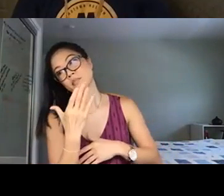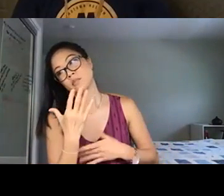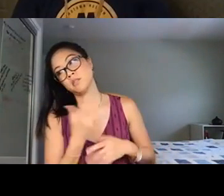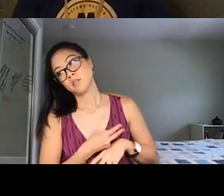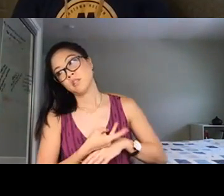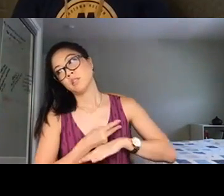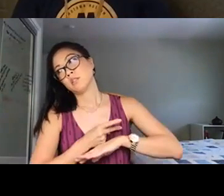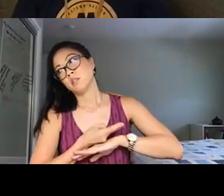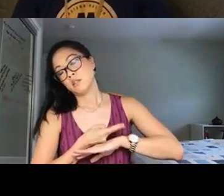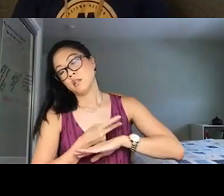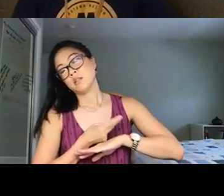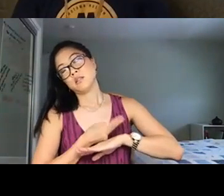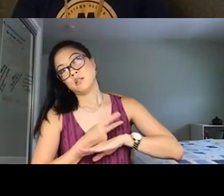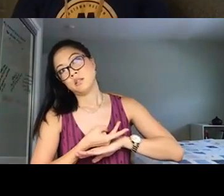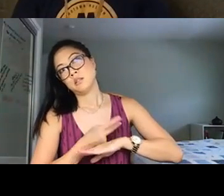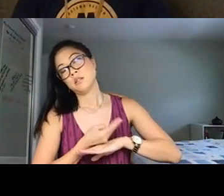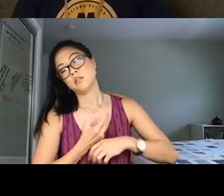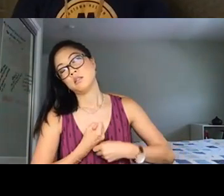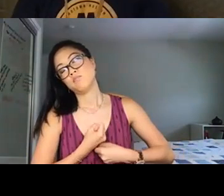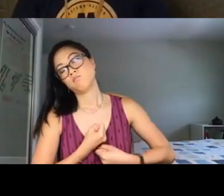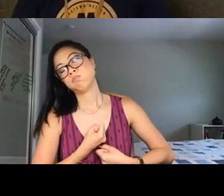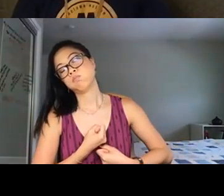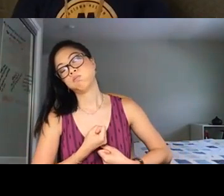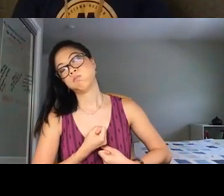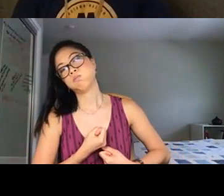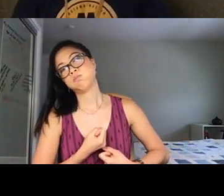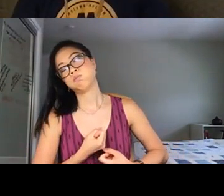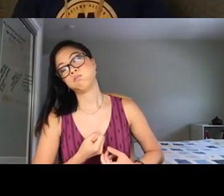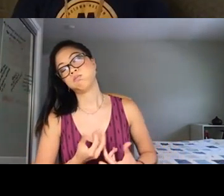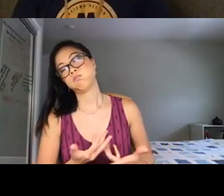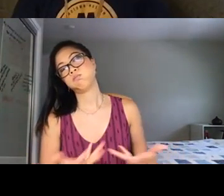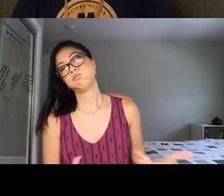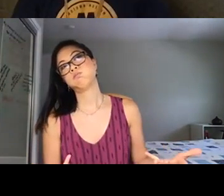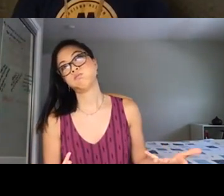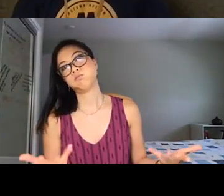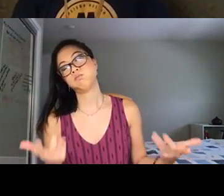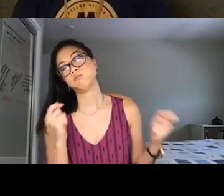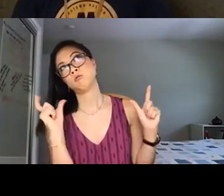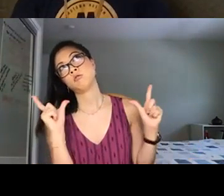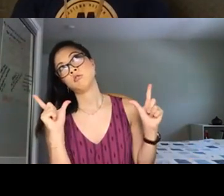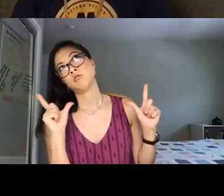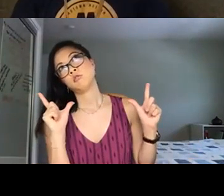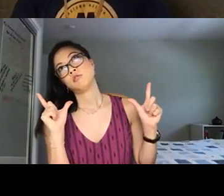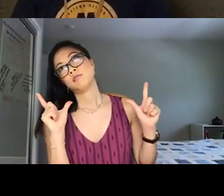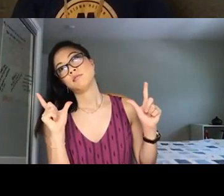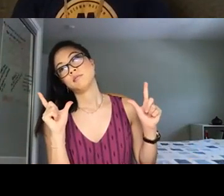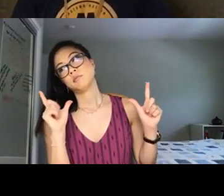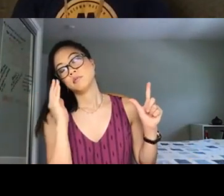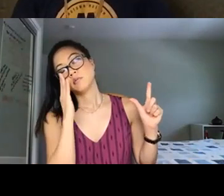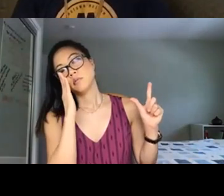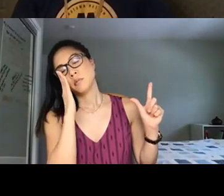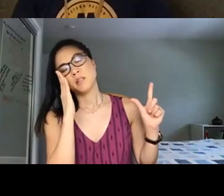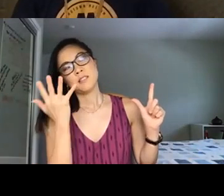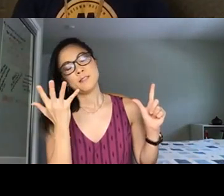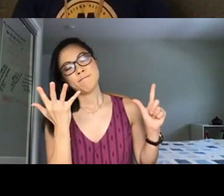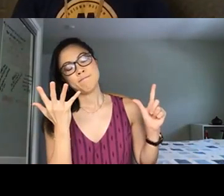wakeful and holding space for the things that I didn't get